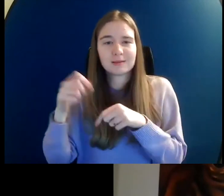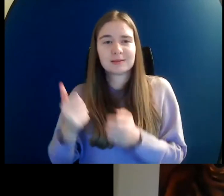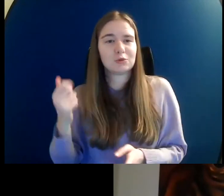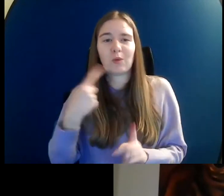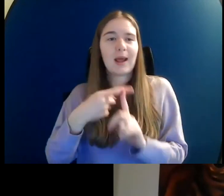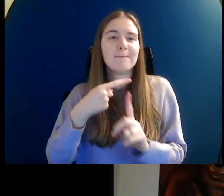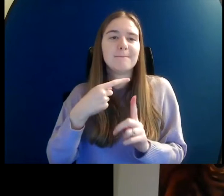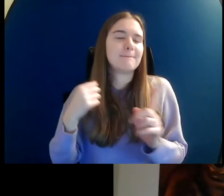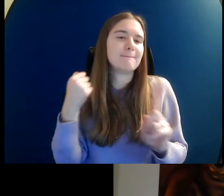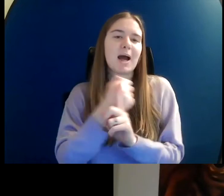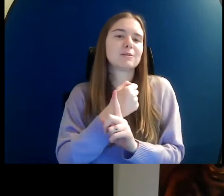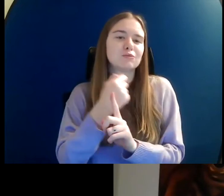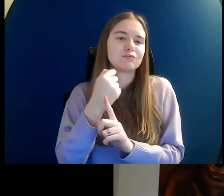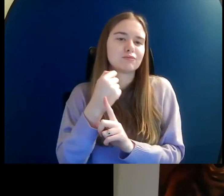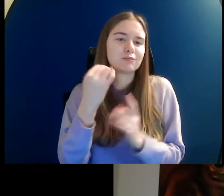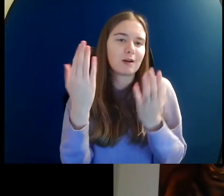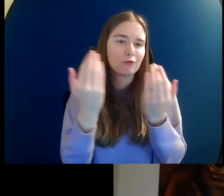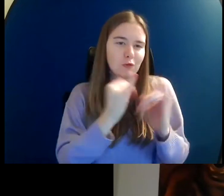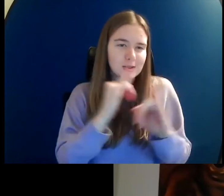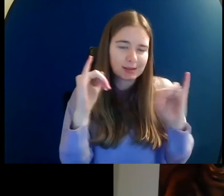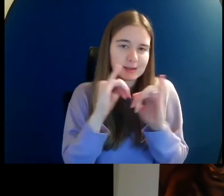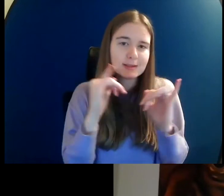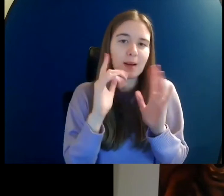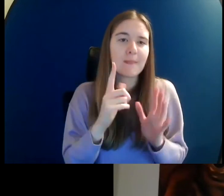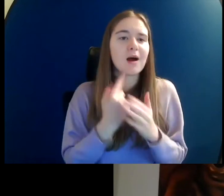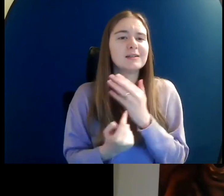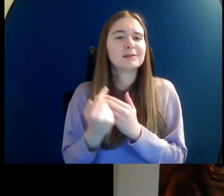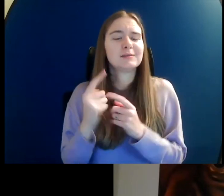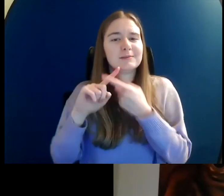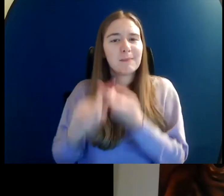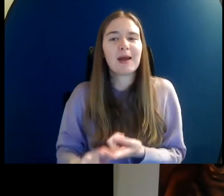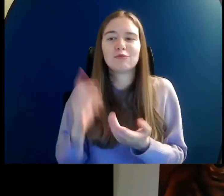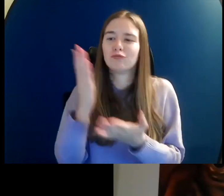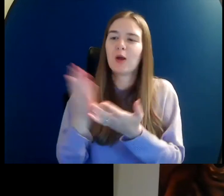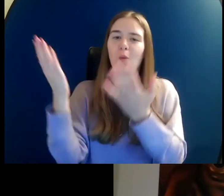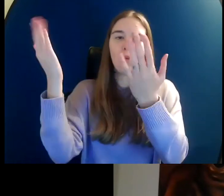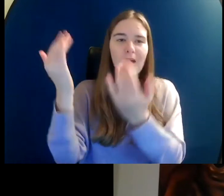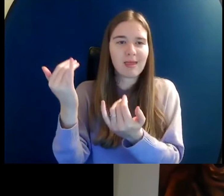However, it is wholly dependent on the right weather conditions, and being connected to a storage hub,